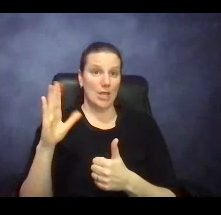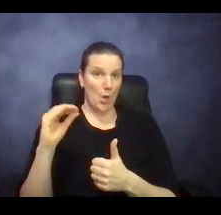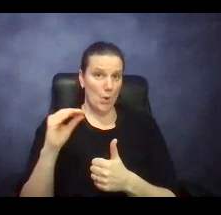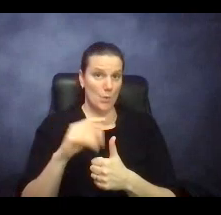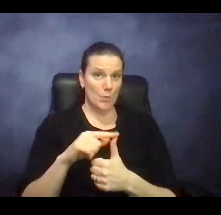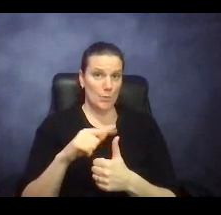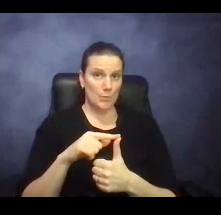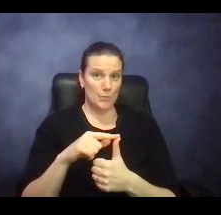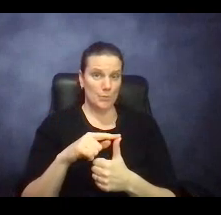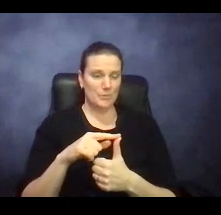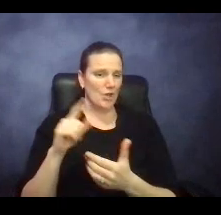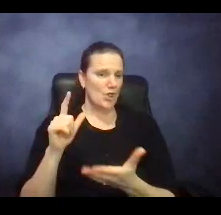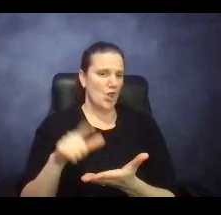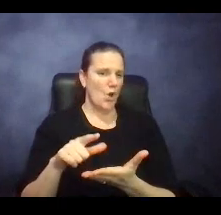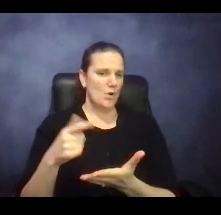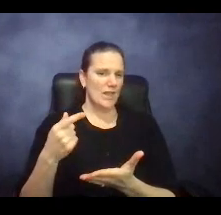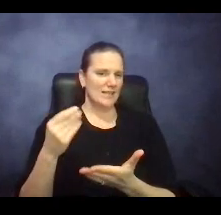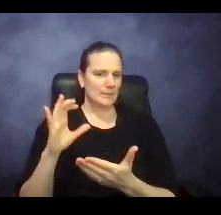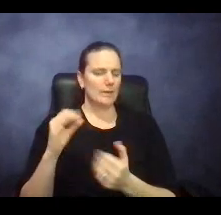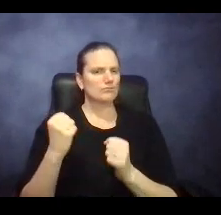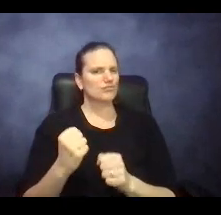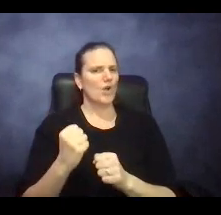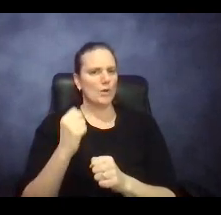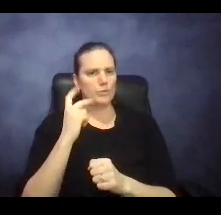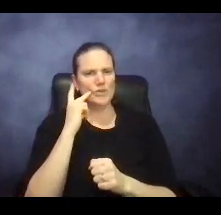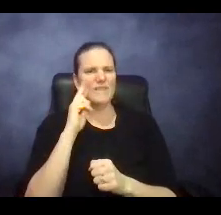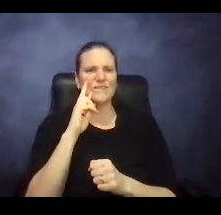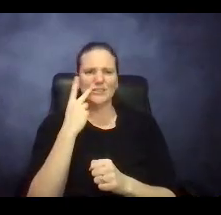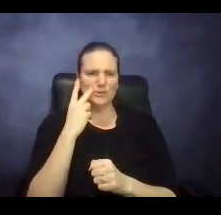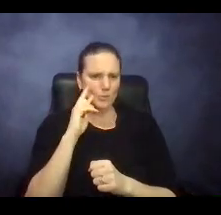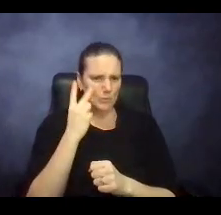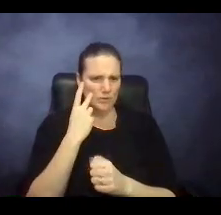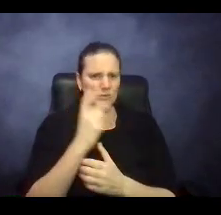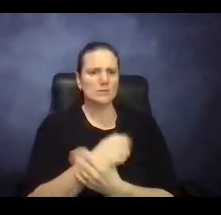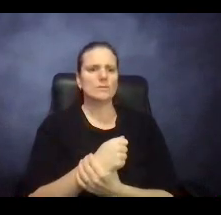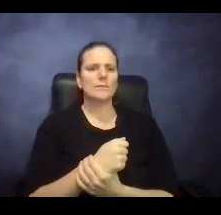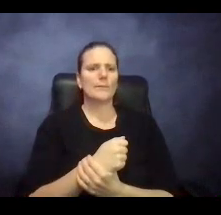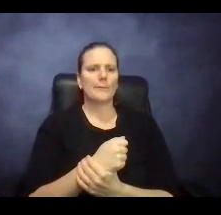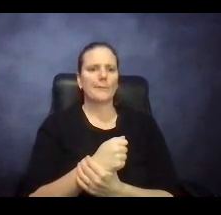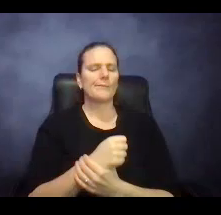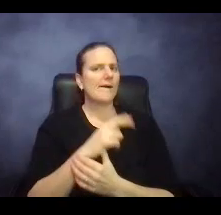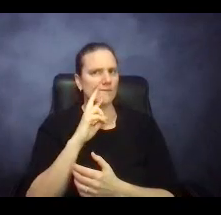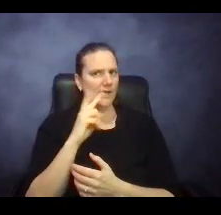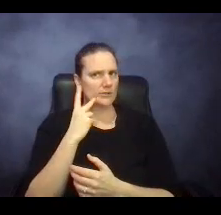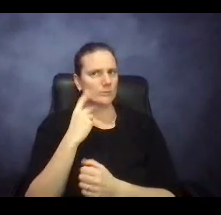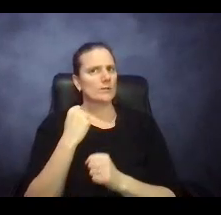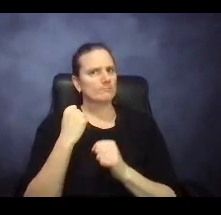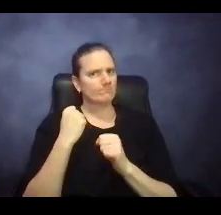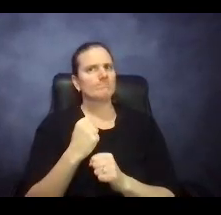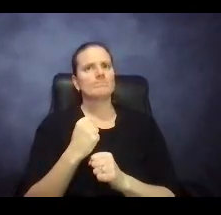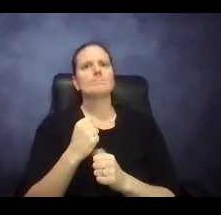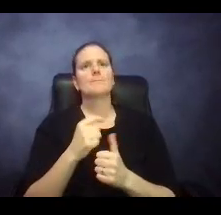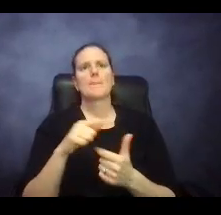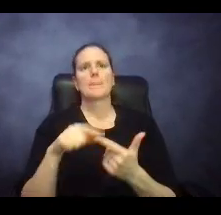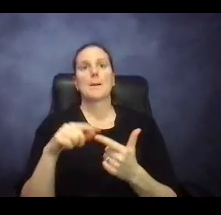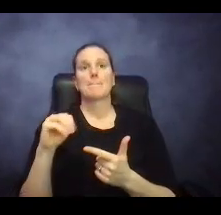It's low glycemic, it's kind of heavy on protein, but just lots of vegetables. We say vegetable heavy paleo diet. Mediterranean is great for vegetarians.